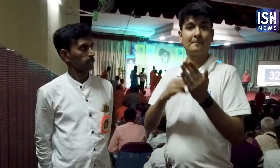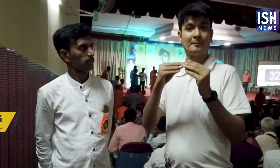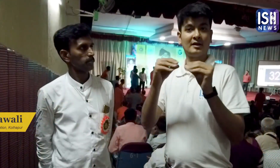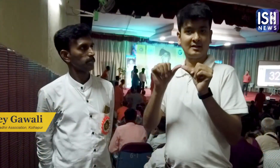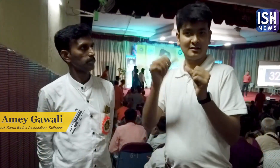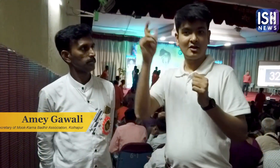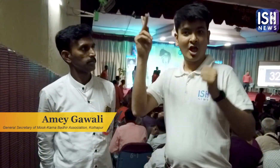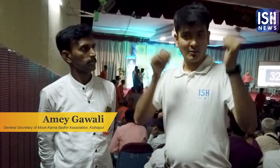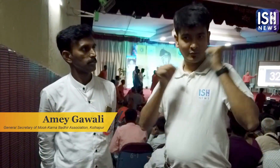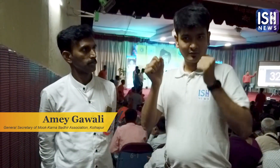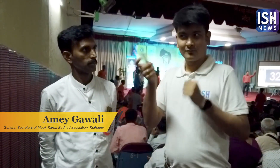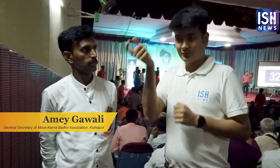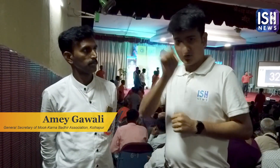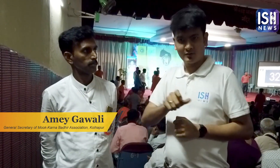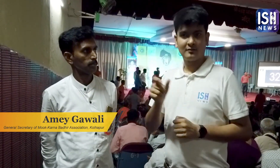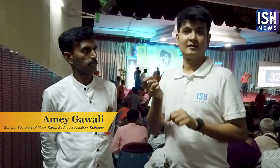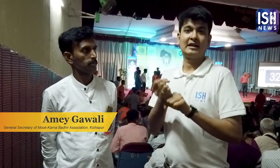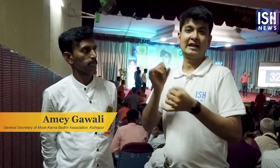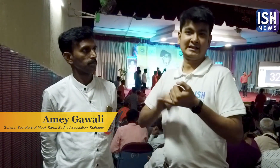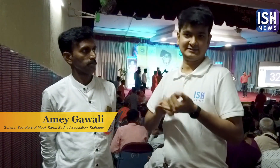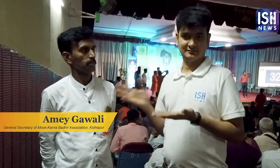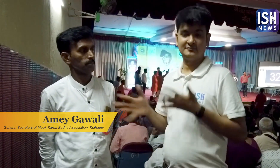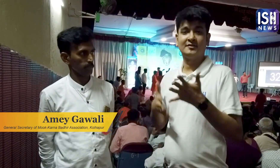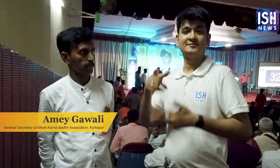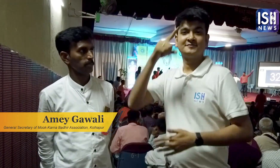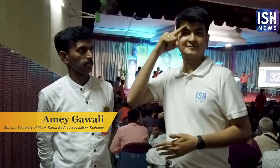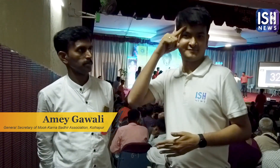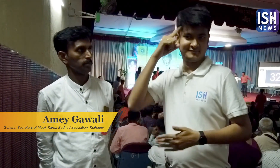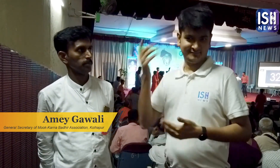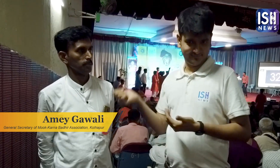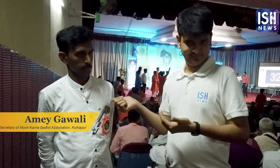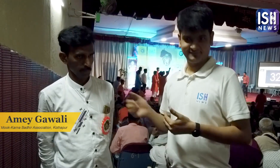He is the General Secretary of the MBA. His name Amey Gawali - sign name.